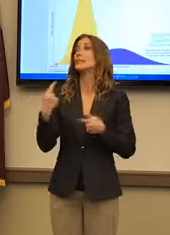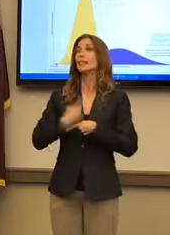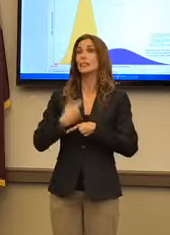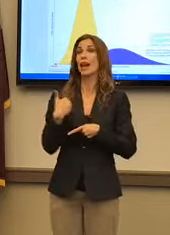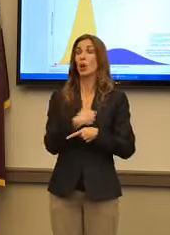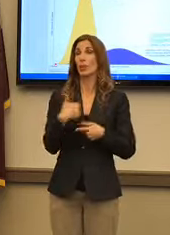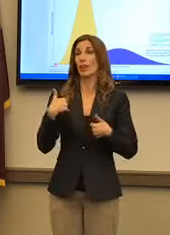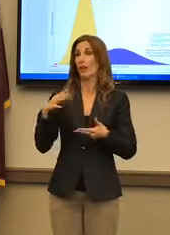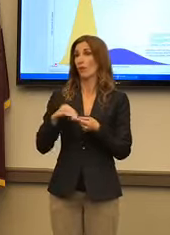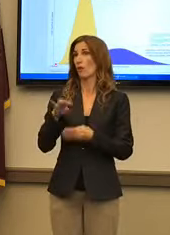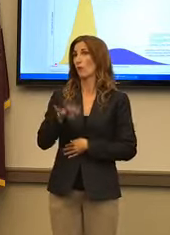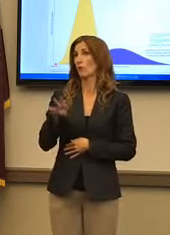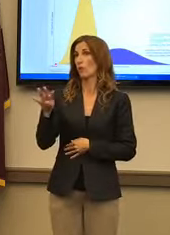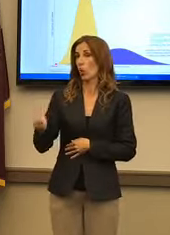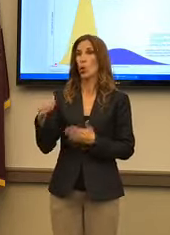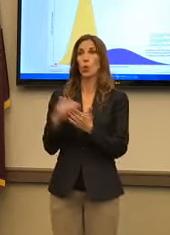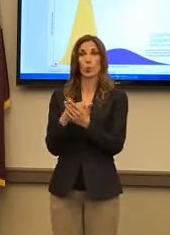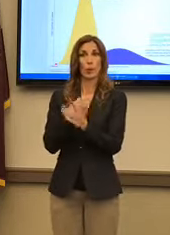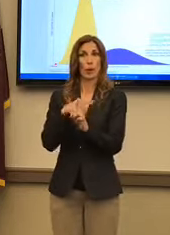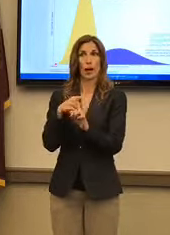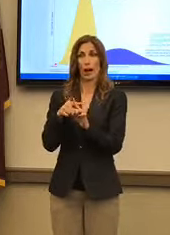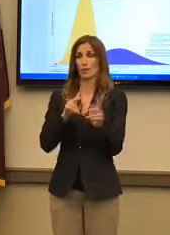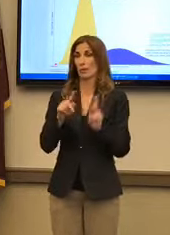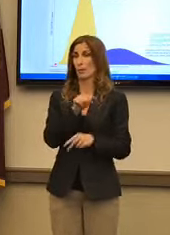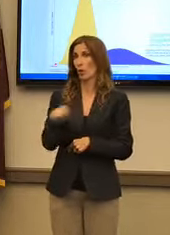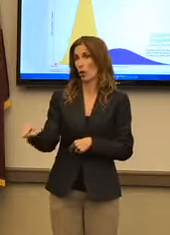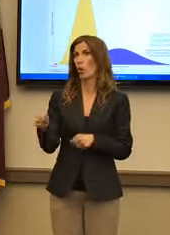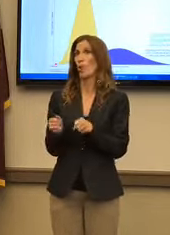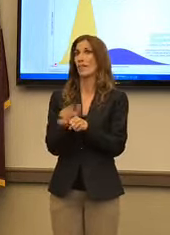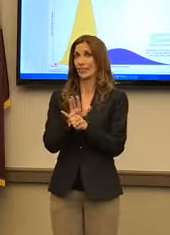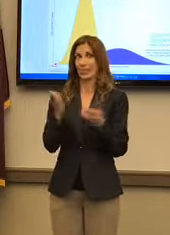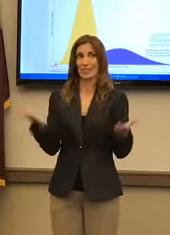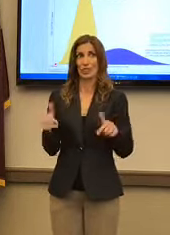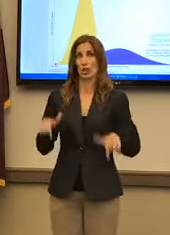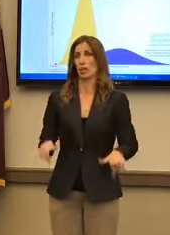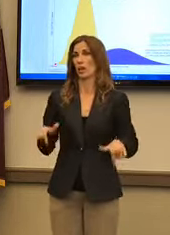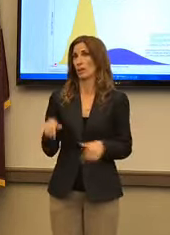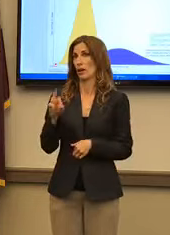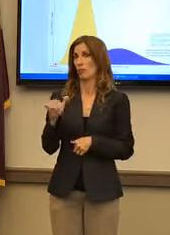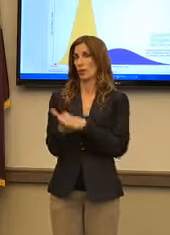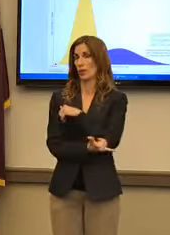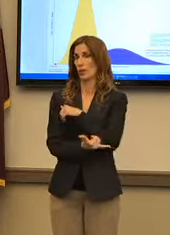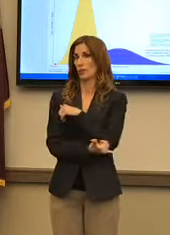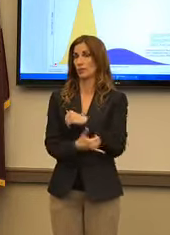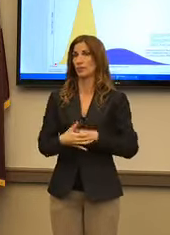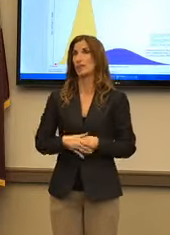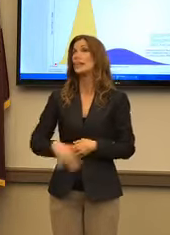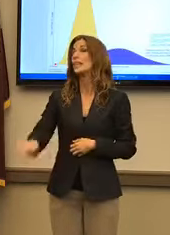have 44 new cases of covid19 in Montgomery County seven of these cases